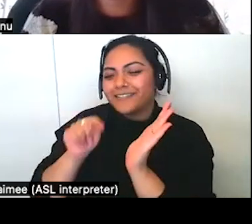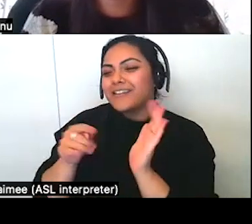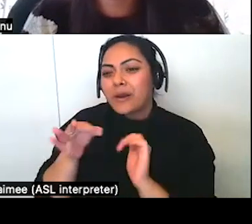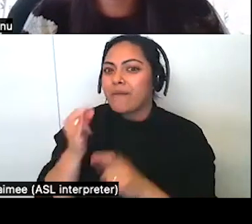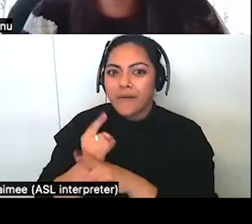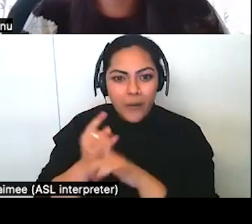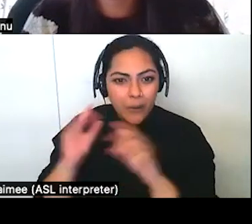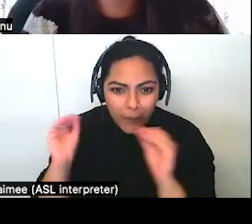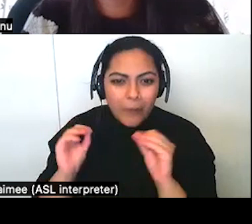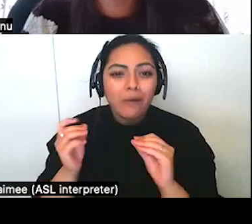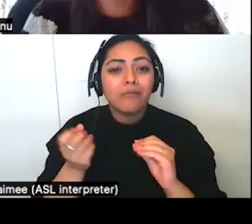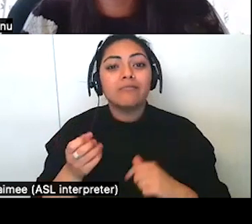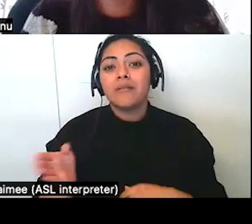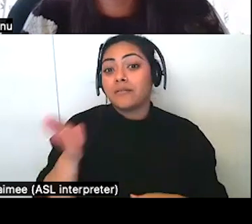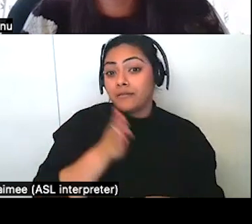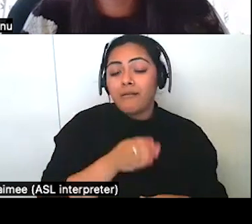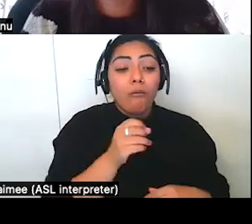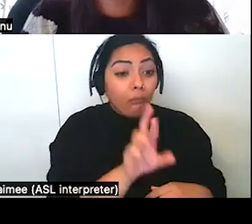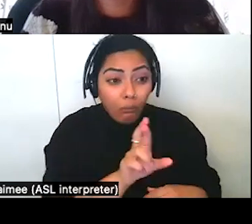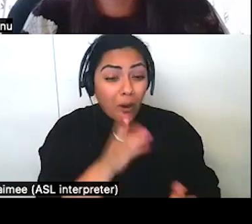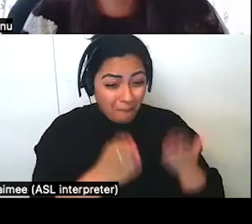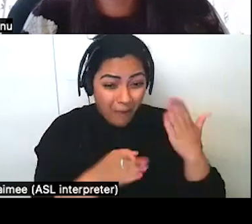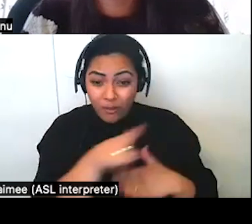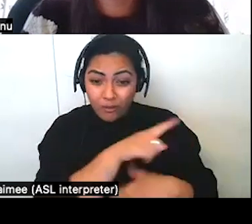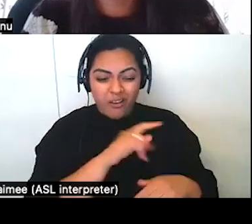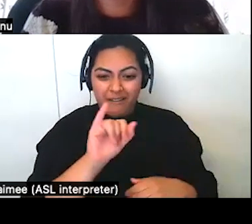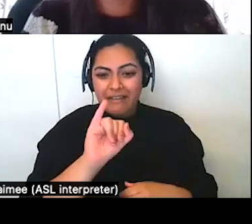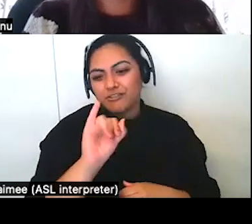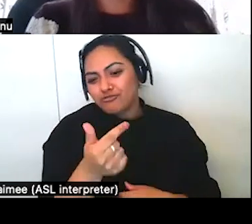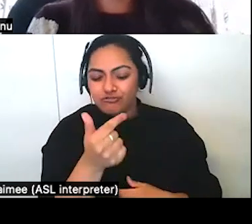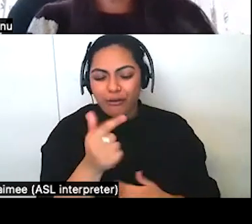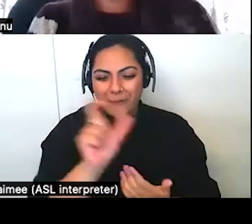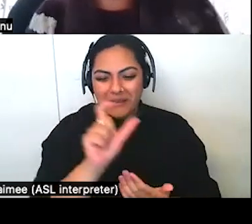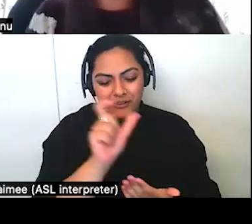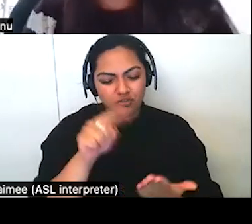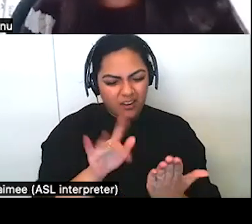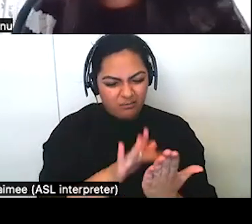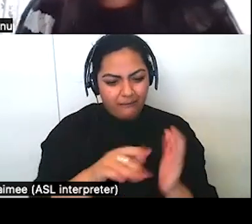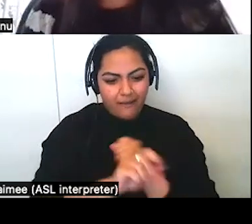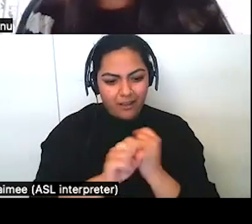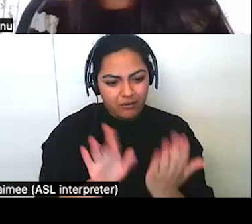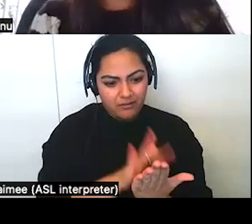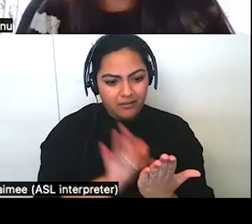advertising for zero-proof wine? Because I am. Pavan: Or even craft cocktails, that seems to be